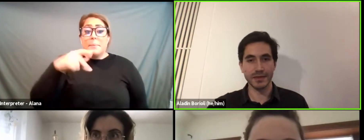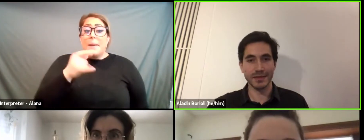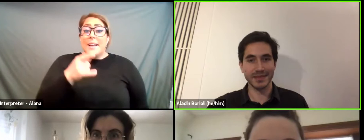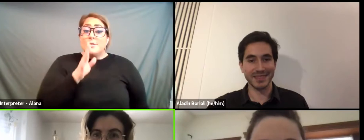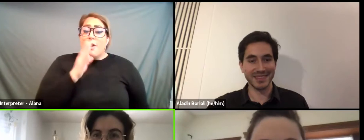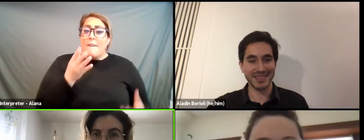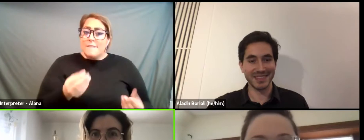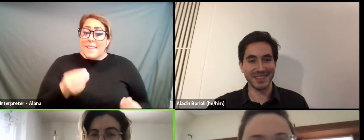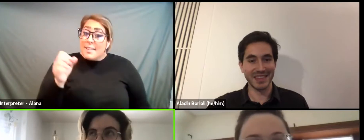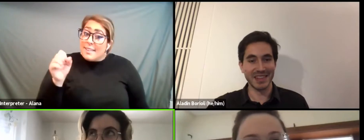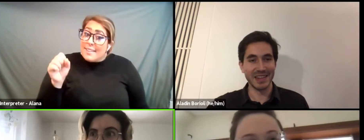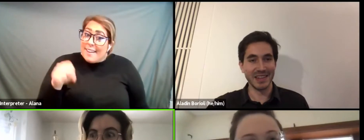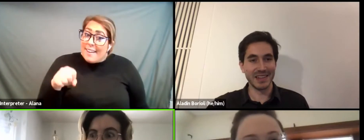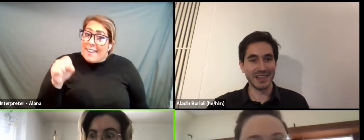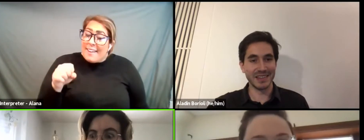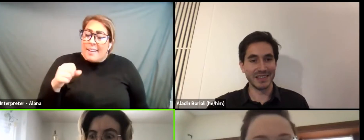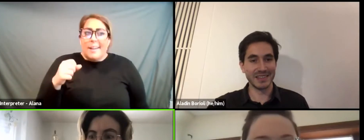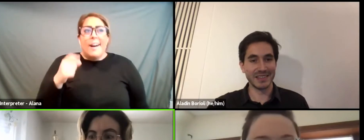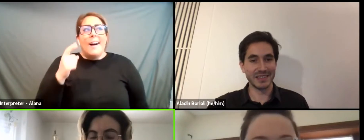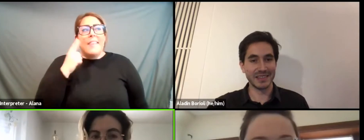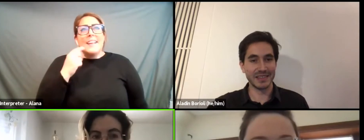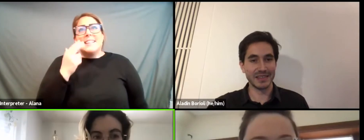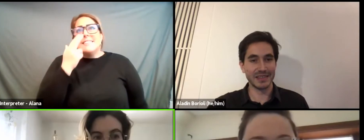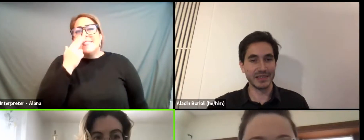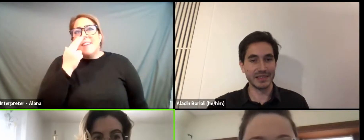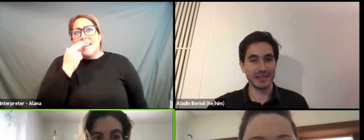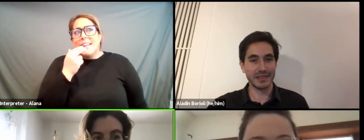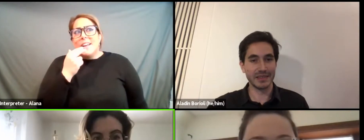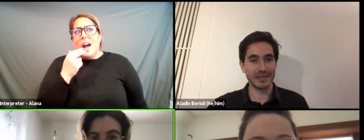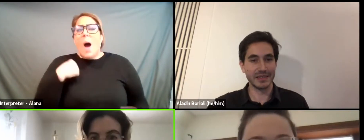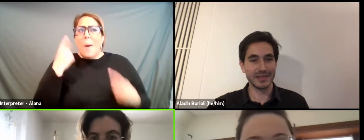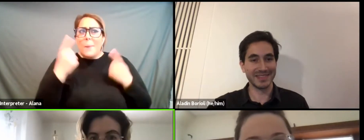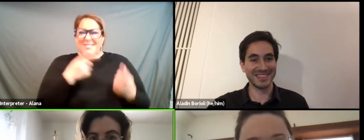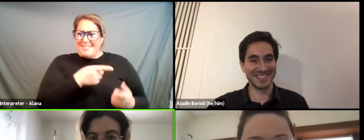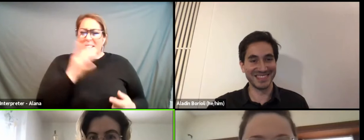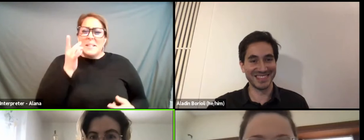I think it's so funny to think about what bees think of us as humans. The way you just described